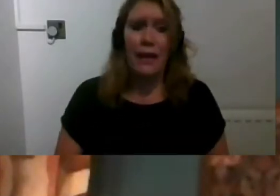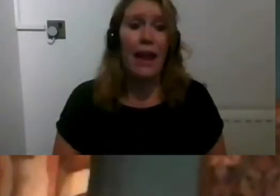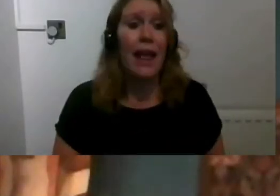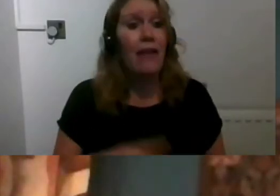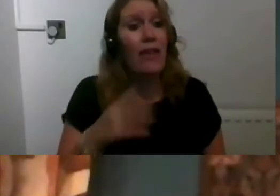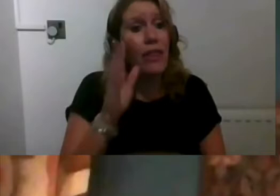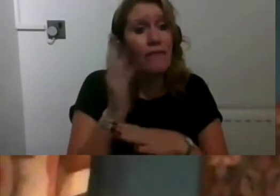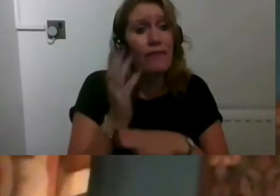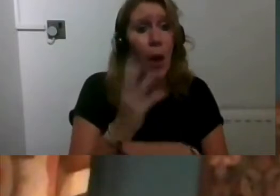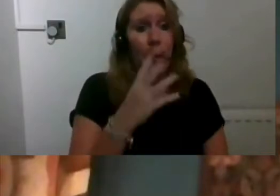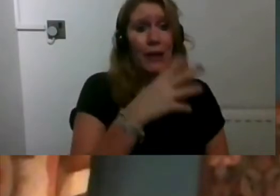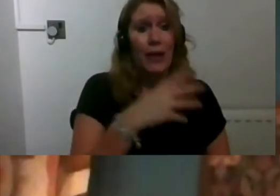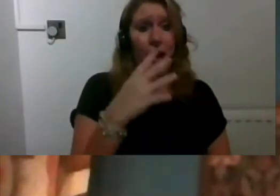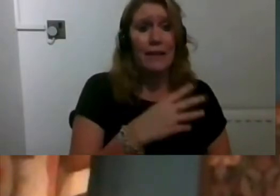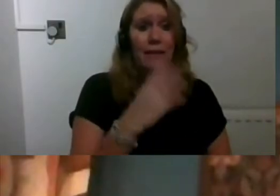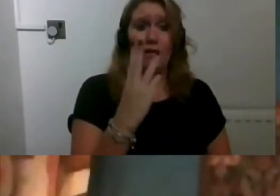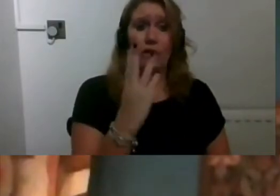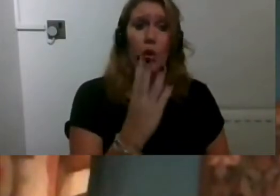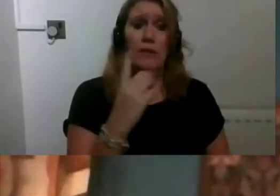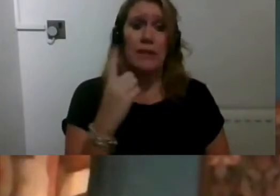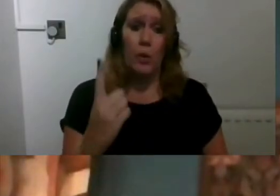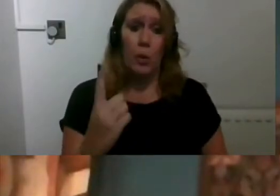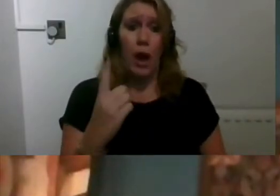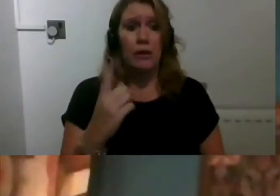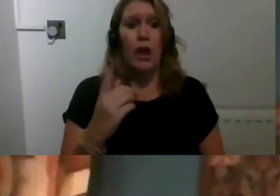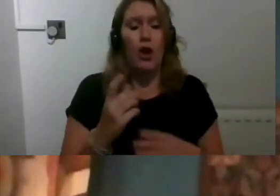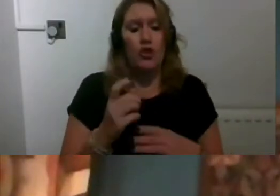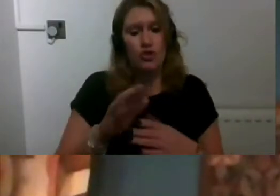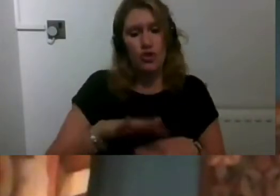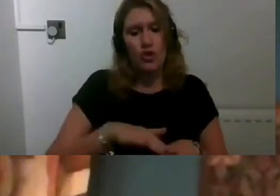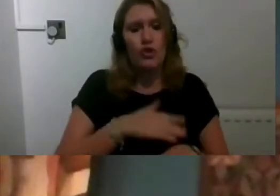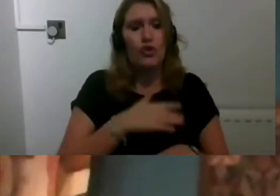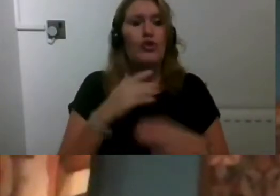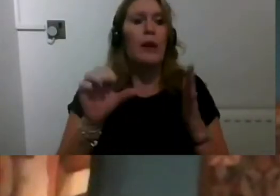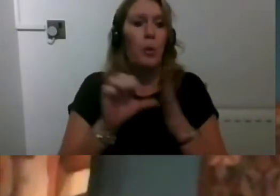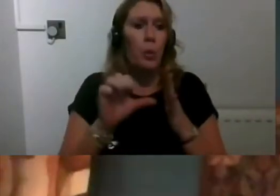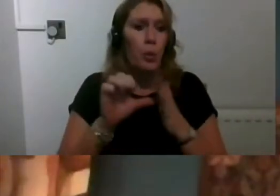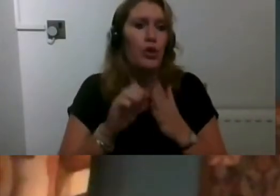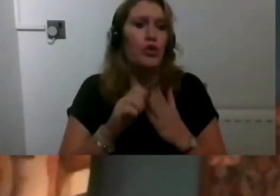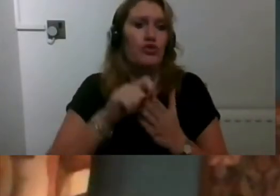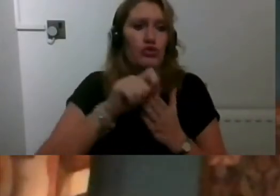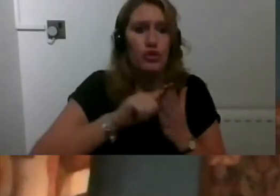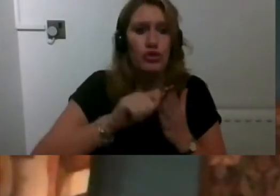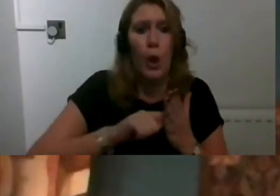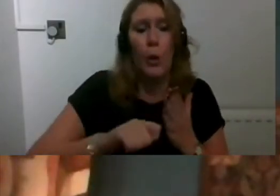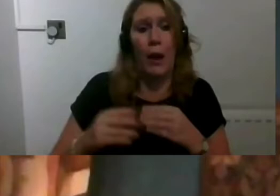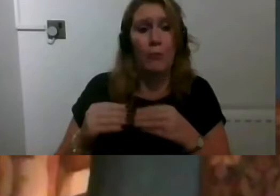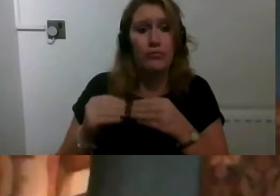Greenwood wrote Our Apprentices at Marlows. Tricked for years and then dropped.